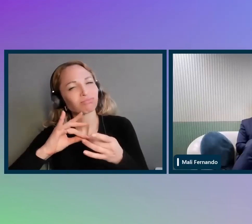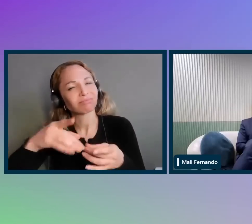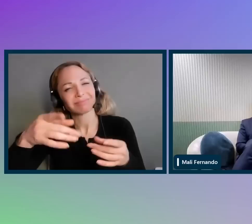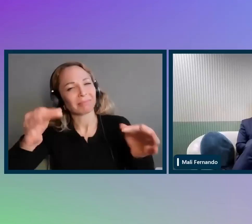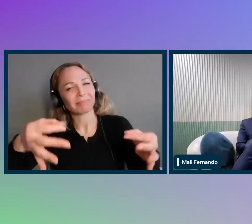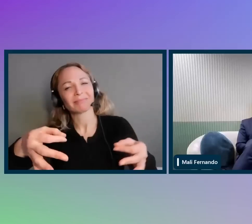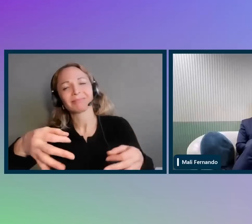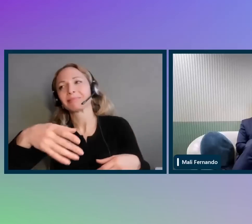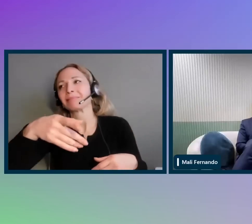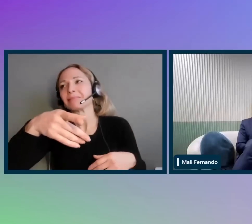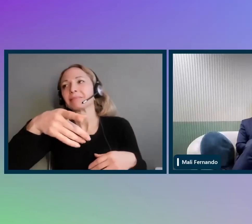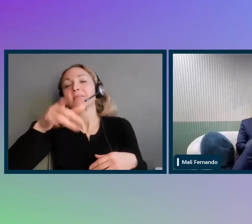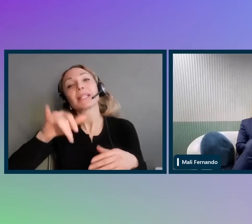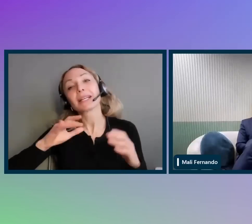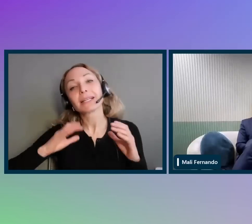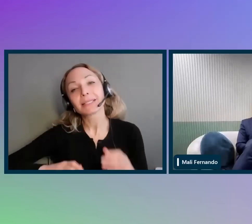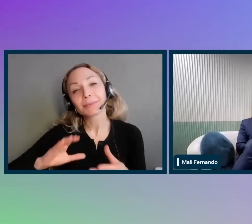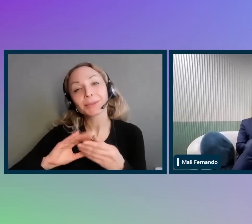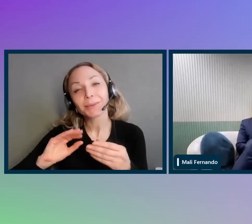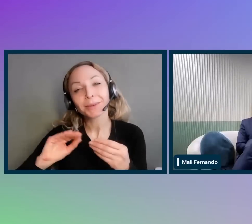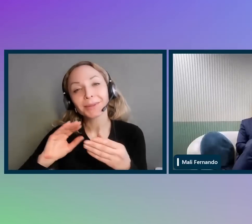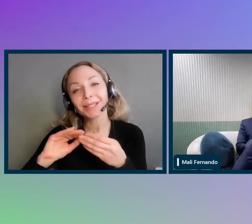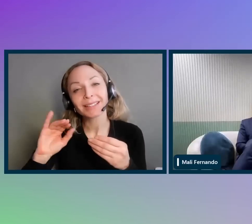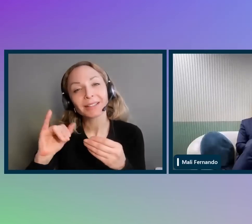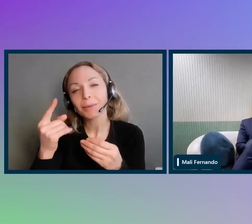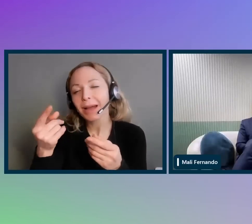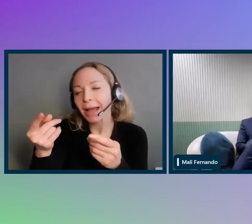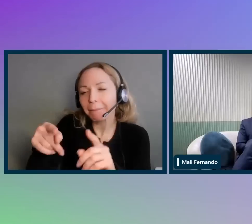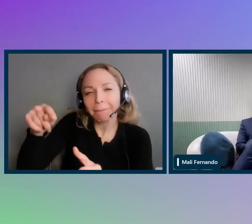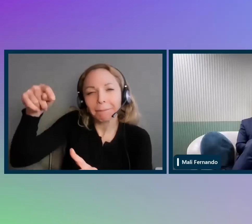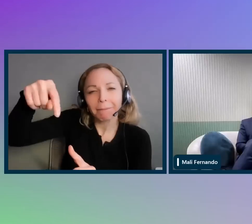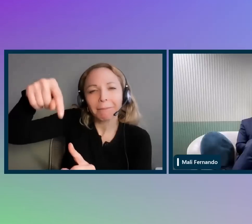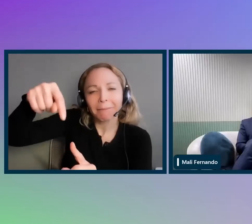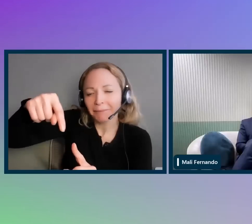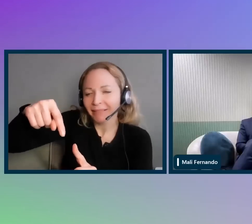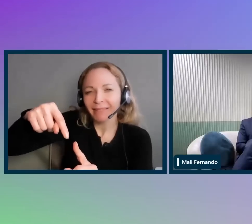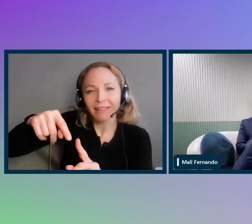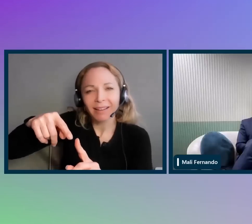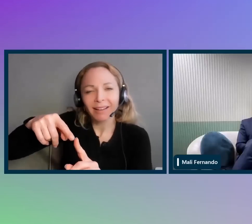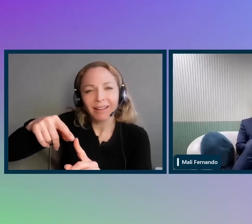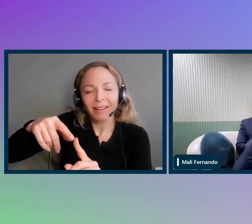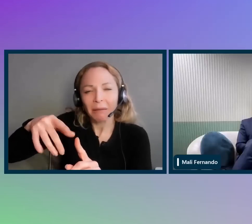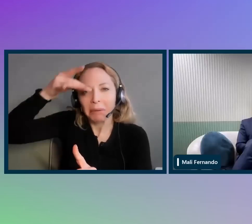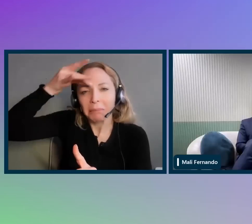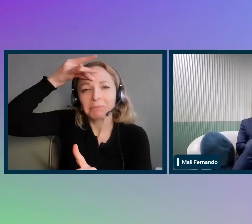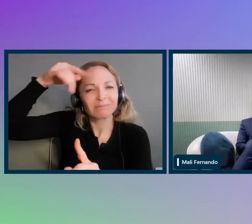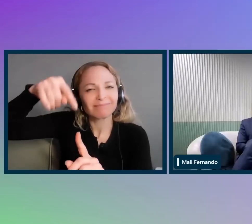that one little incident was, it has stuck with you for a long time.